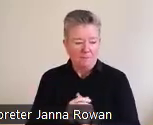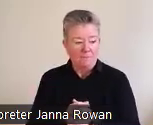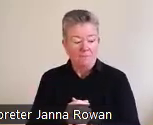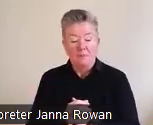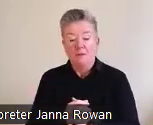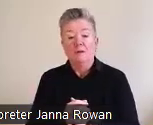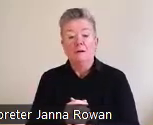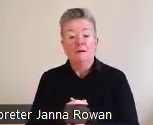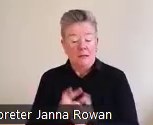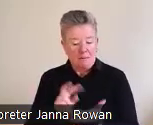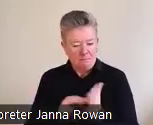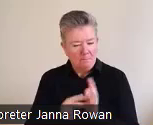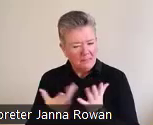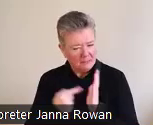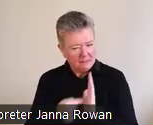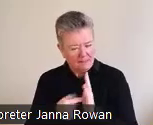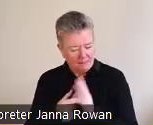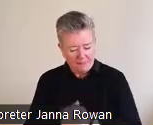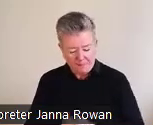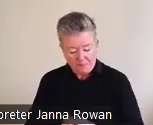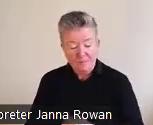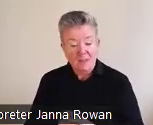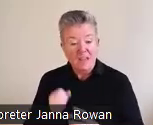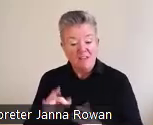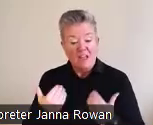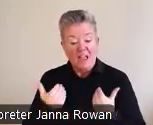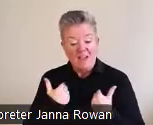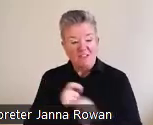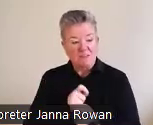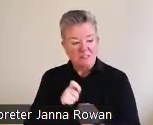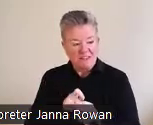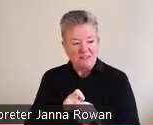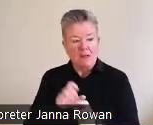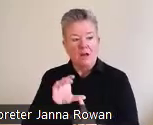at that is that, when there's a condition